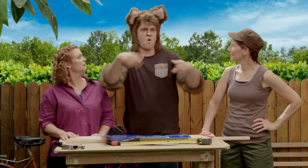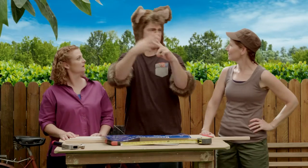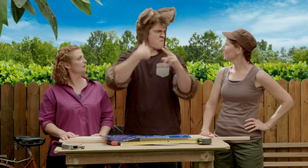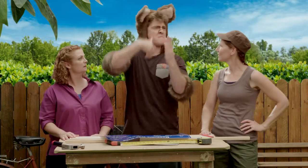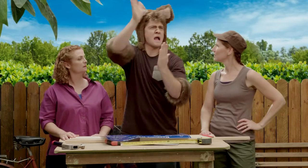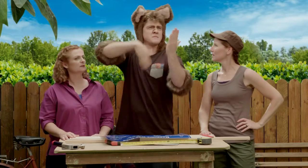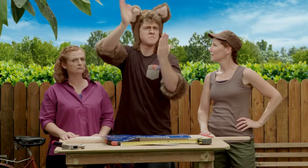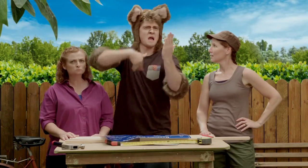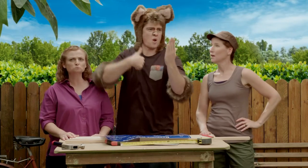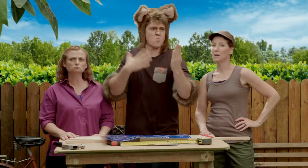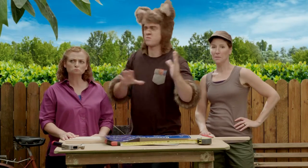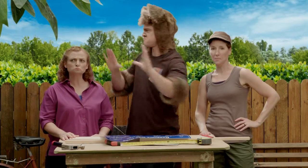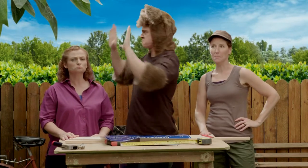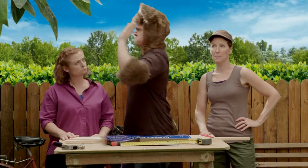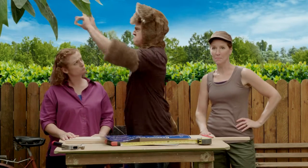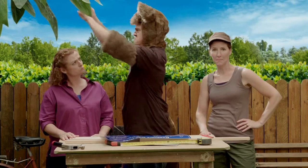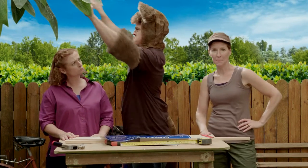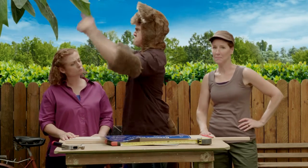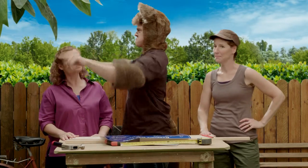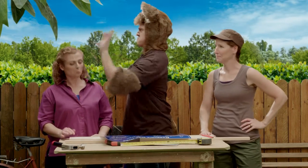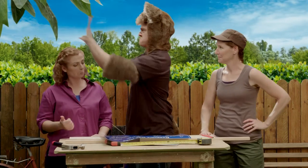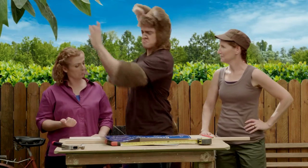I want a painting wall for my paintings, I want to put it right here.